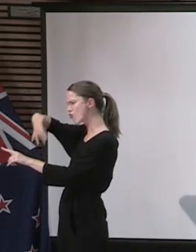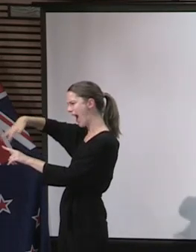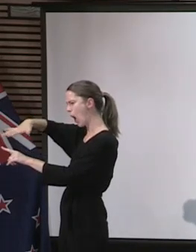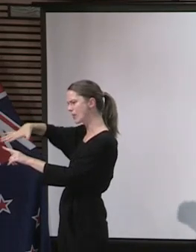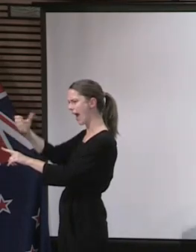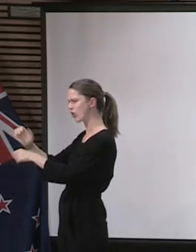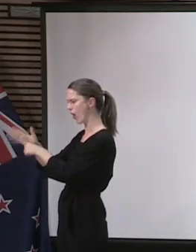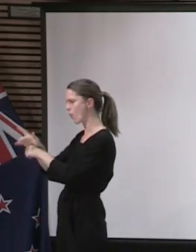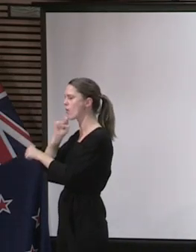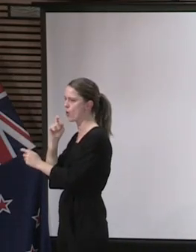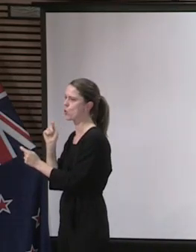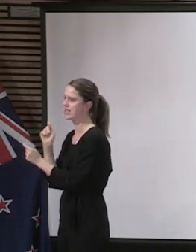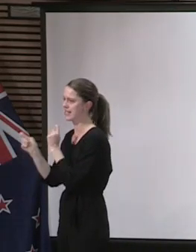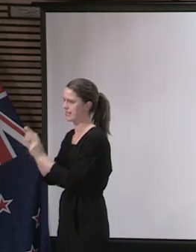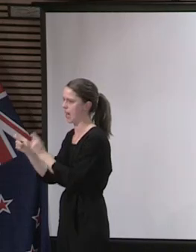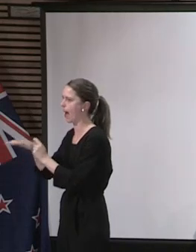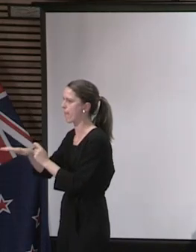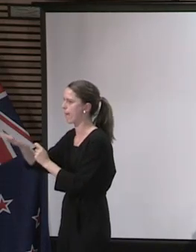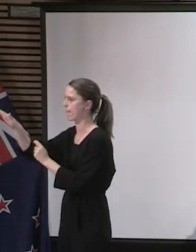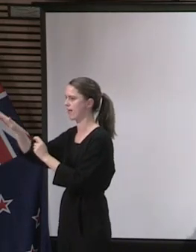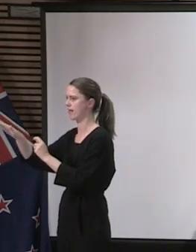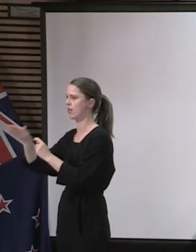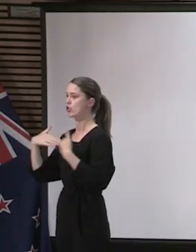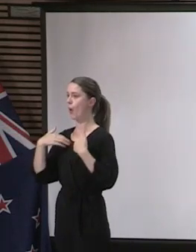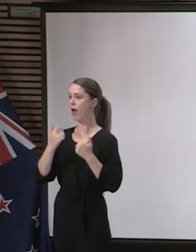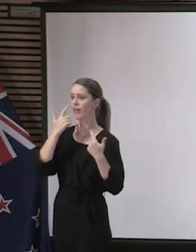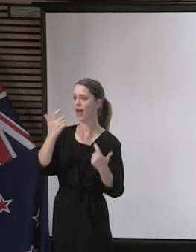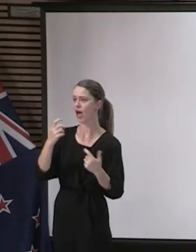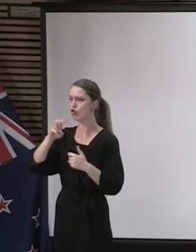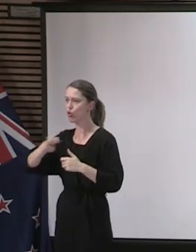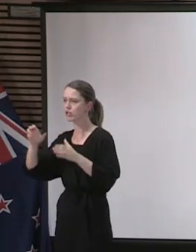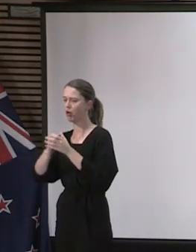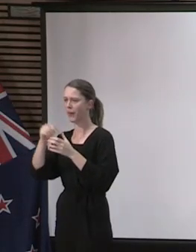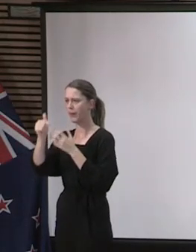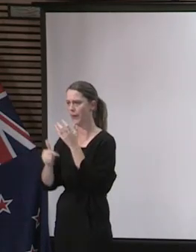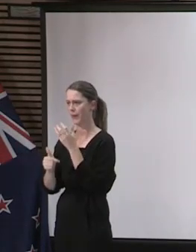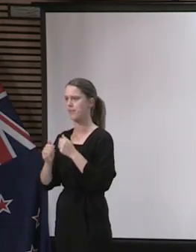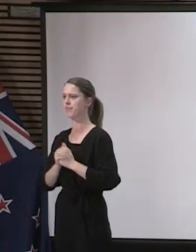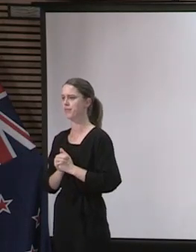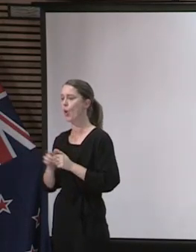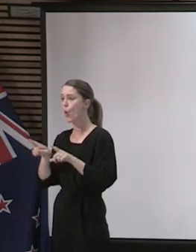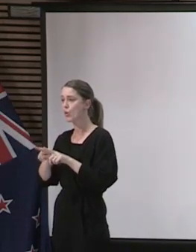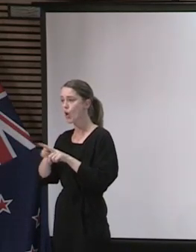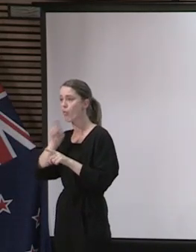workers and facilities where there have been recent cases, including in healthcare